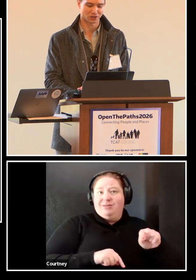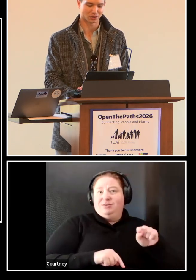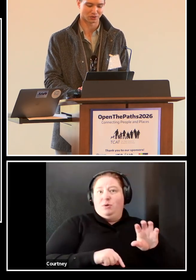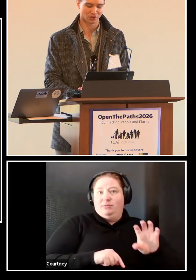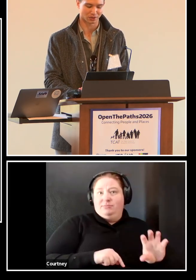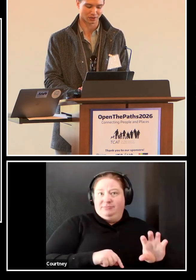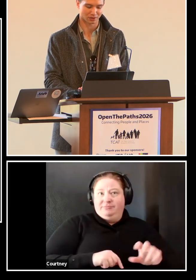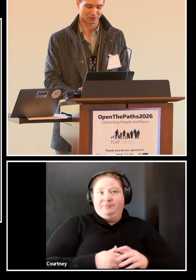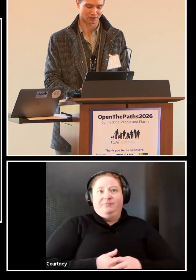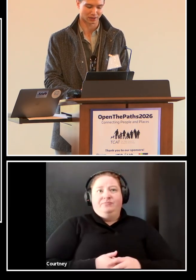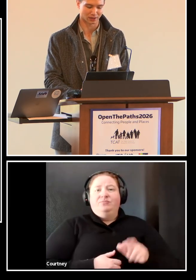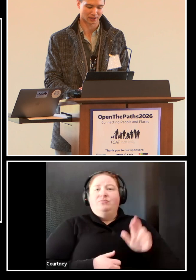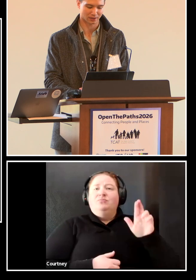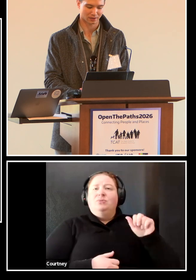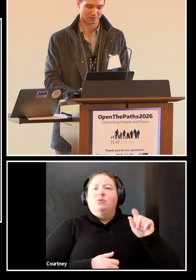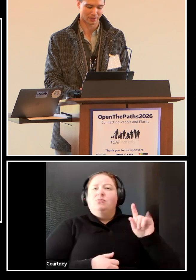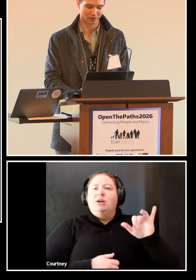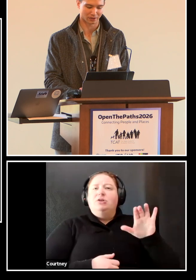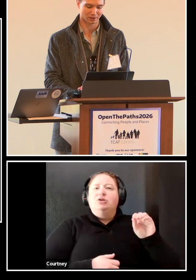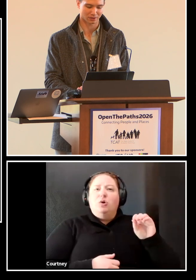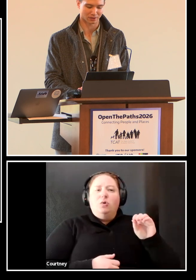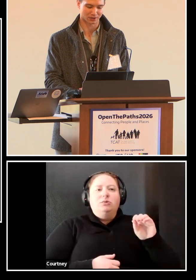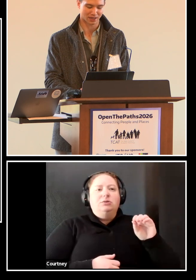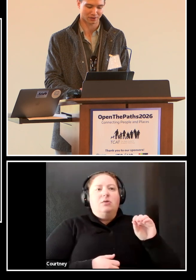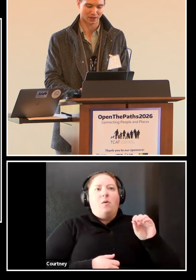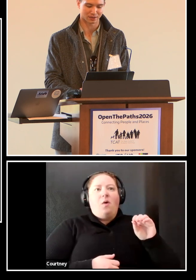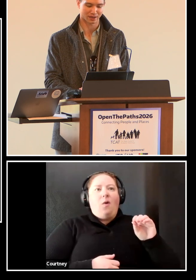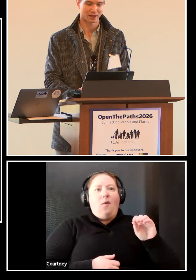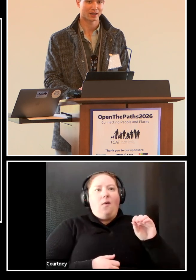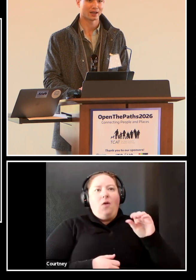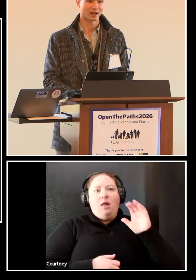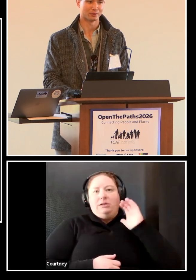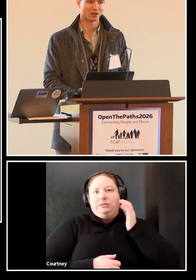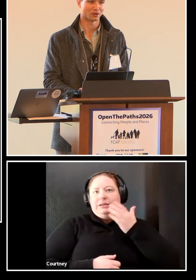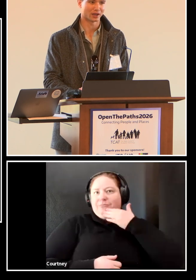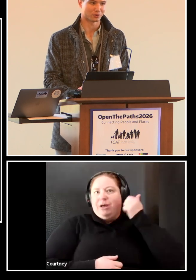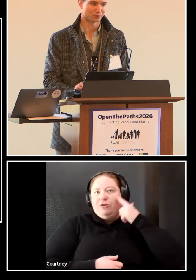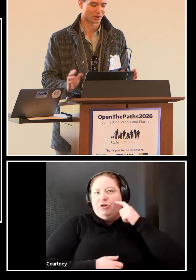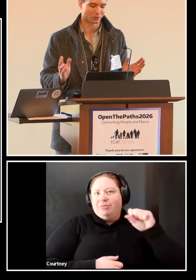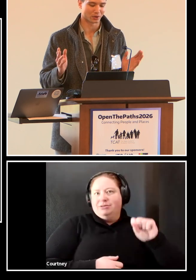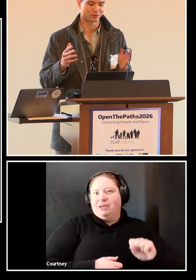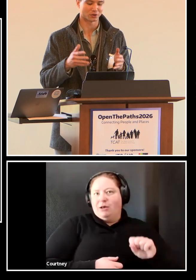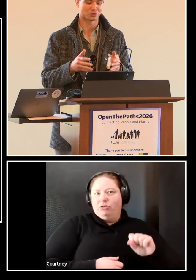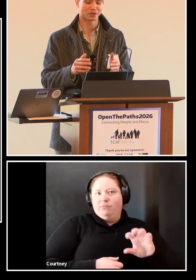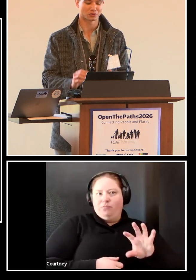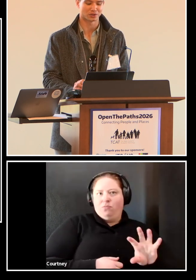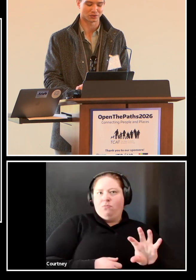ratios are are certainly better on the south end. And we know that we if we want to focus resources